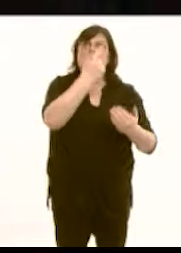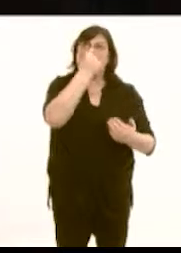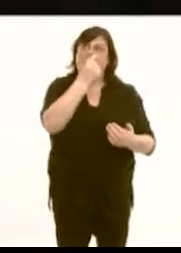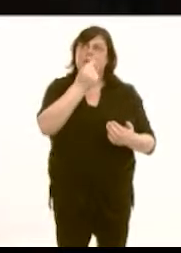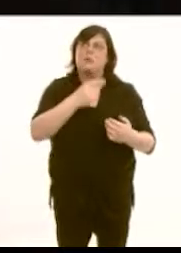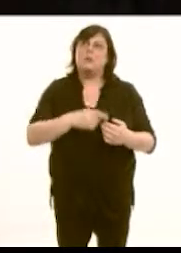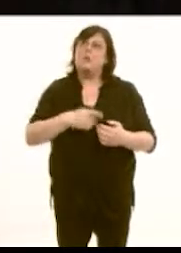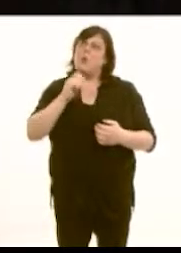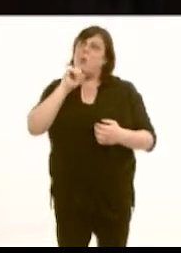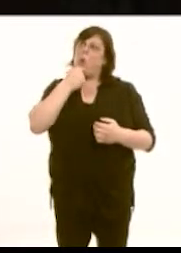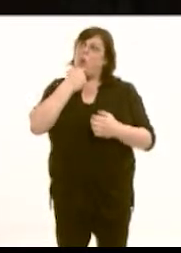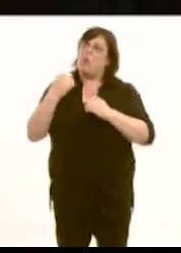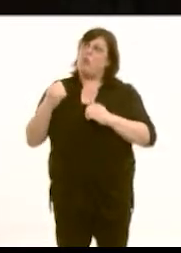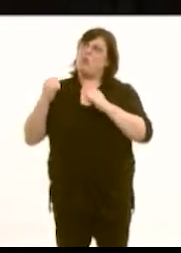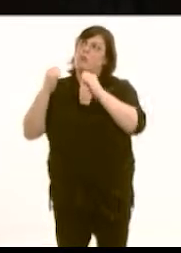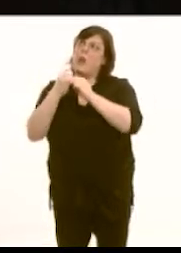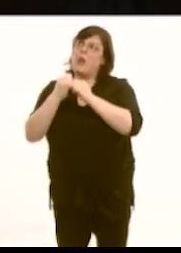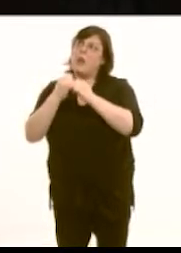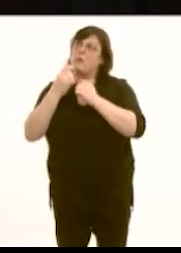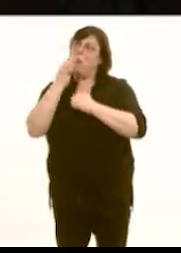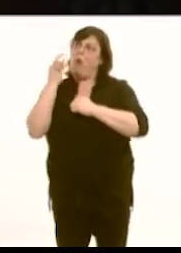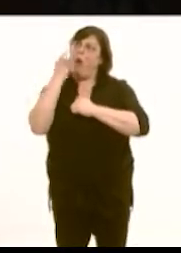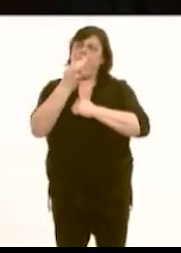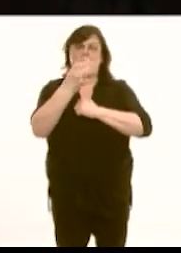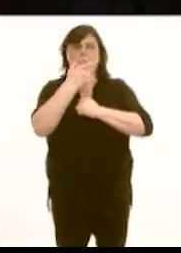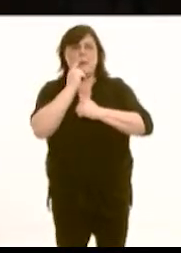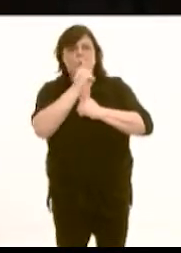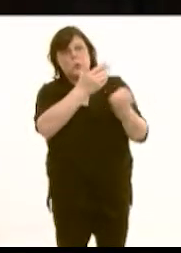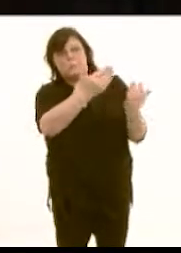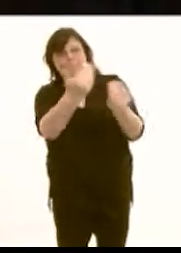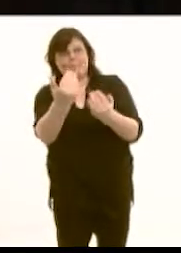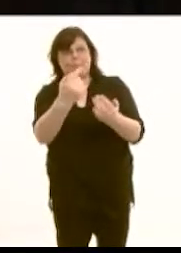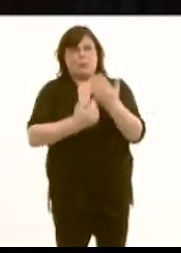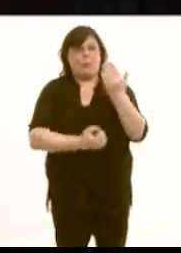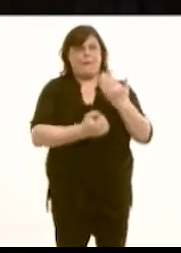upon members of the public in that area to attend the event, to voice their concerns